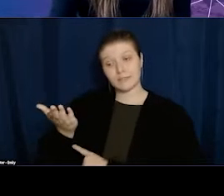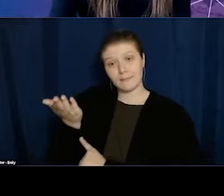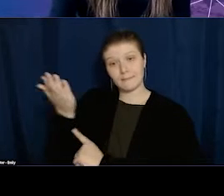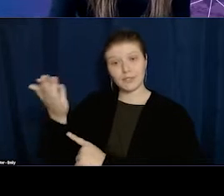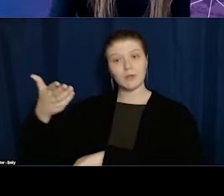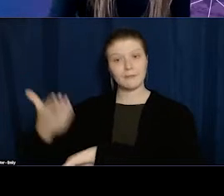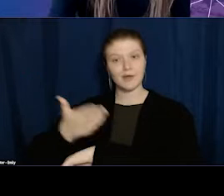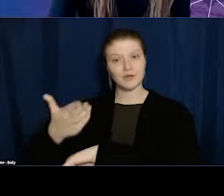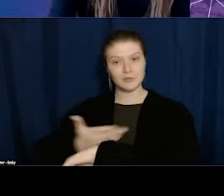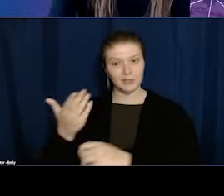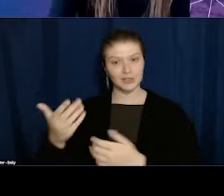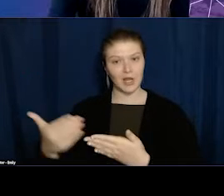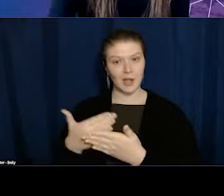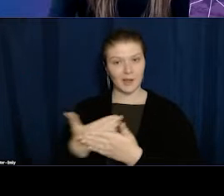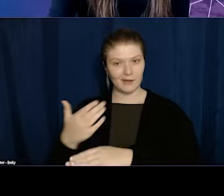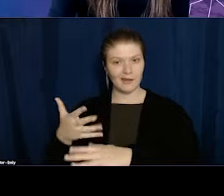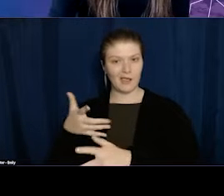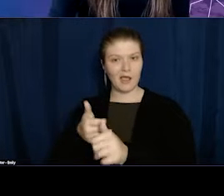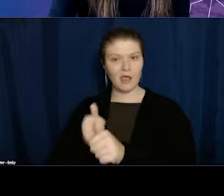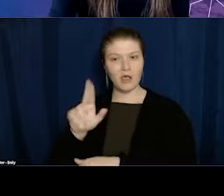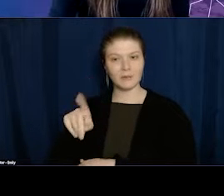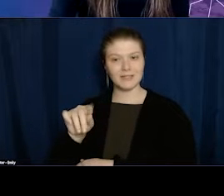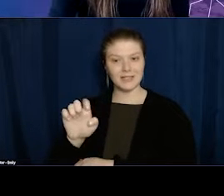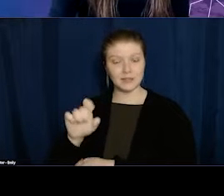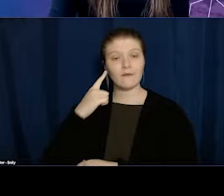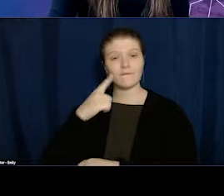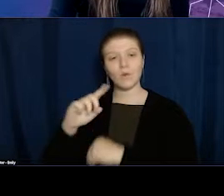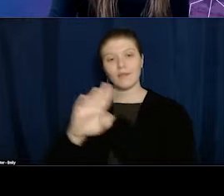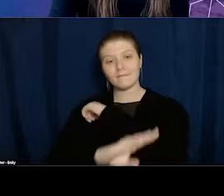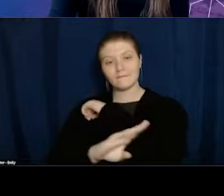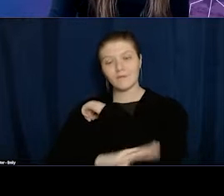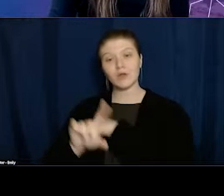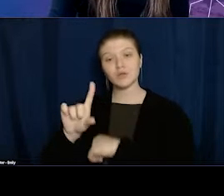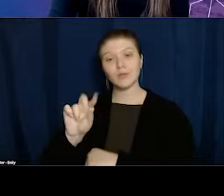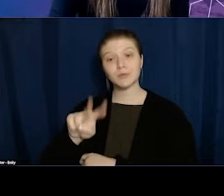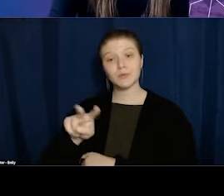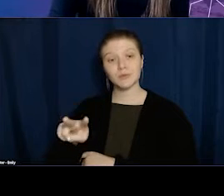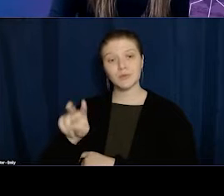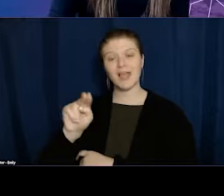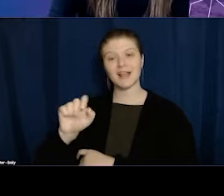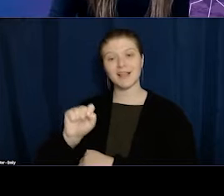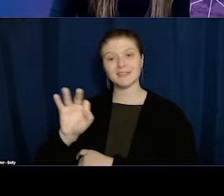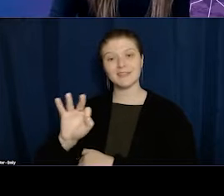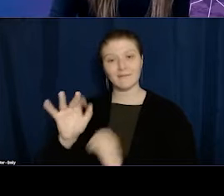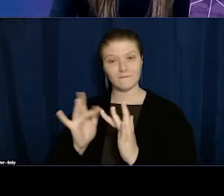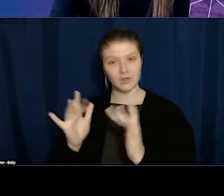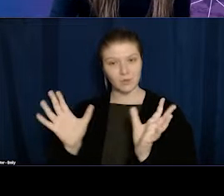for the Fall 2022 NSF Virtual Grants Conference. So my name is Stephanie Yee.